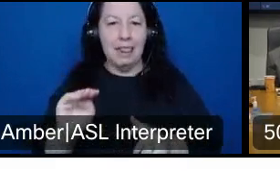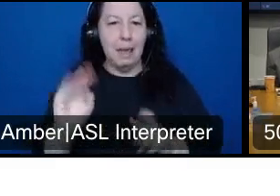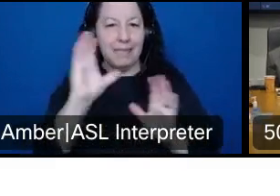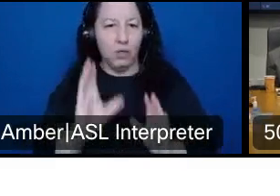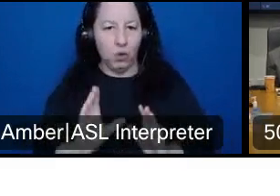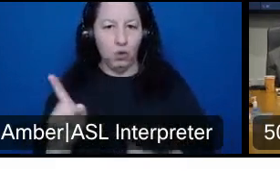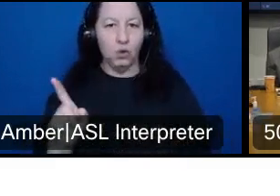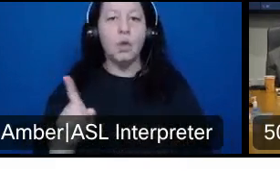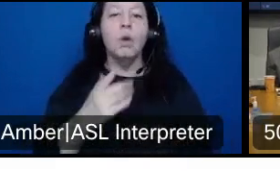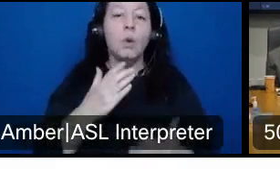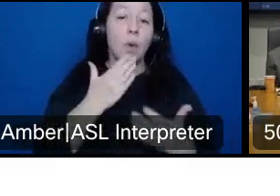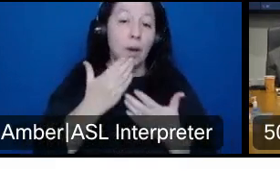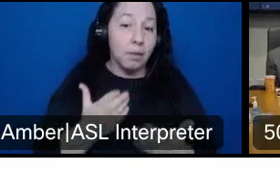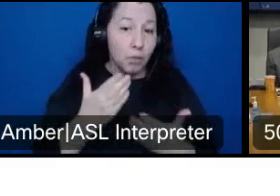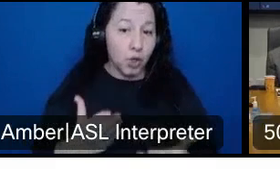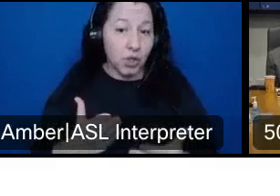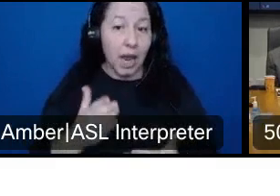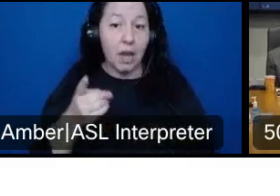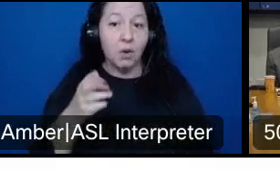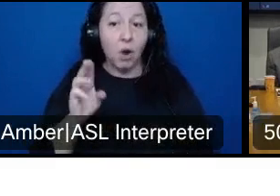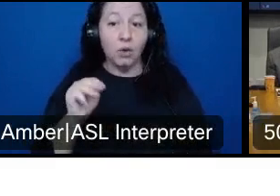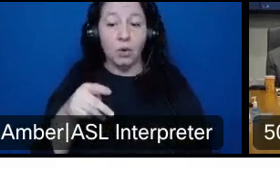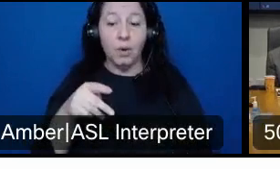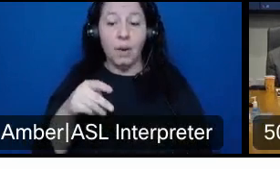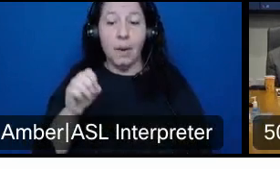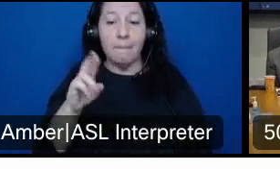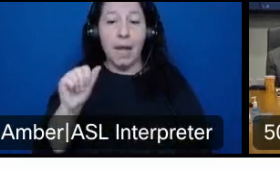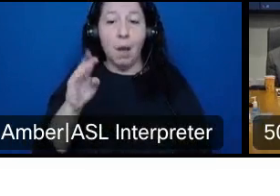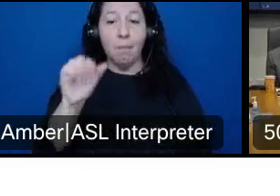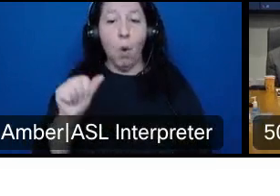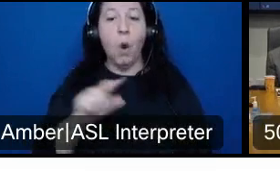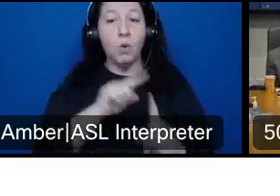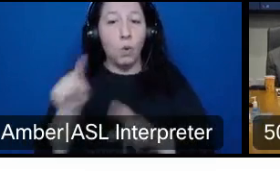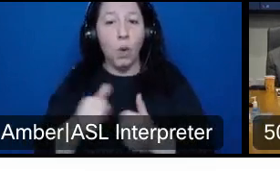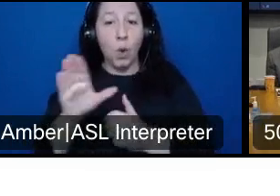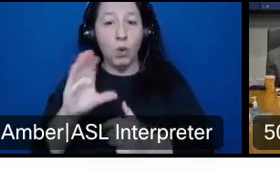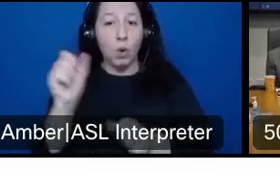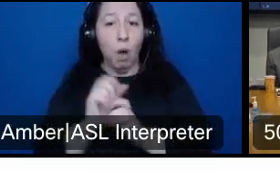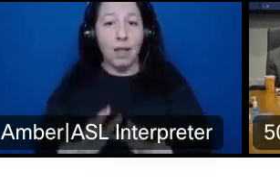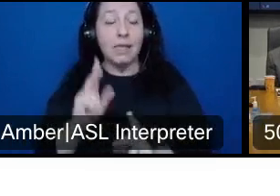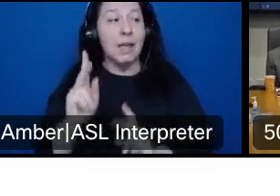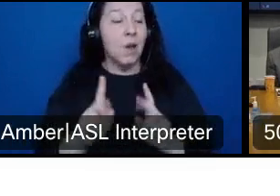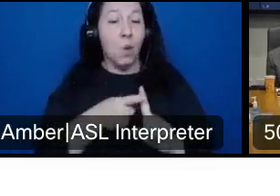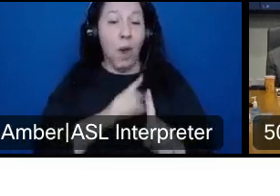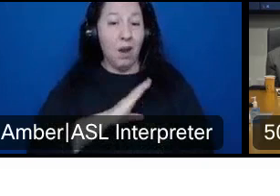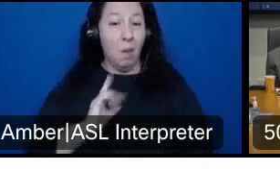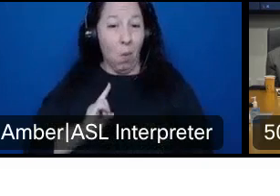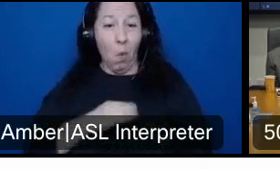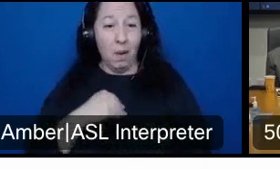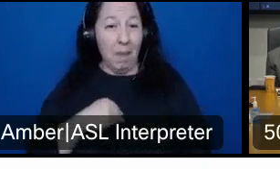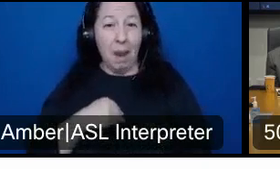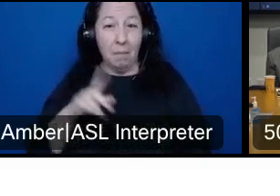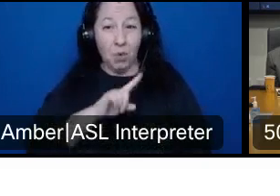Doctor opinion, more that you went out there with your colleagues uh, people really when board members go out, it means so much to staff members.